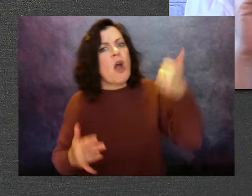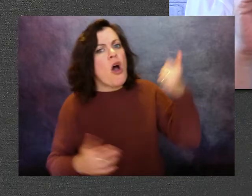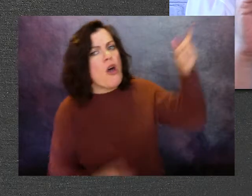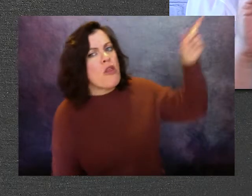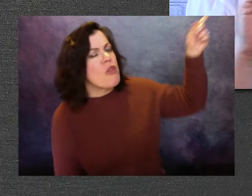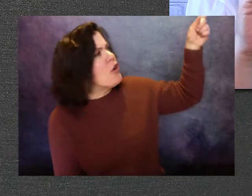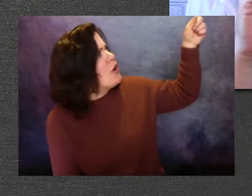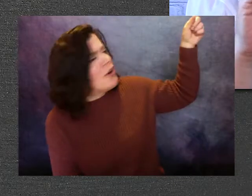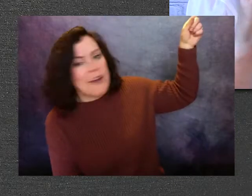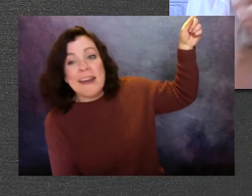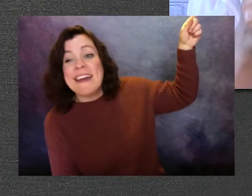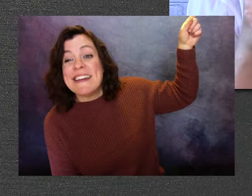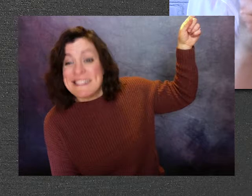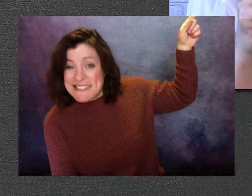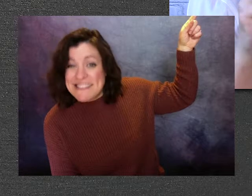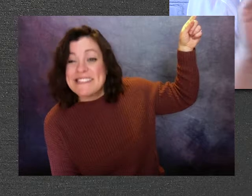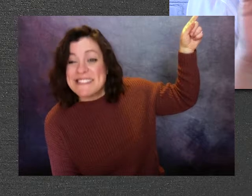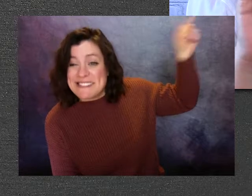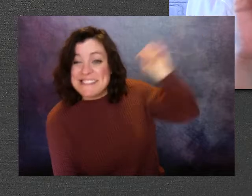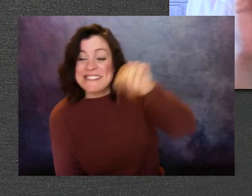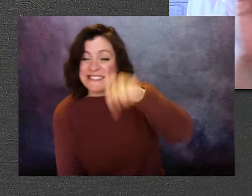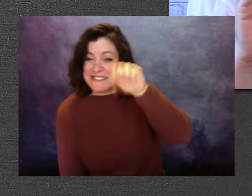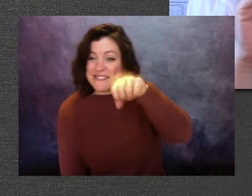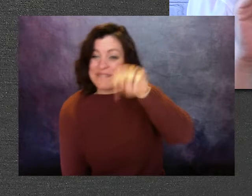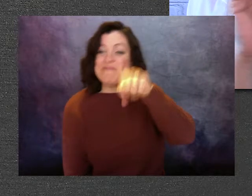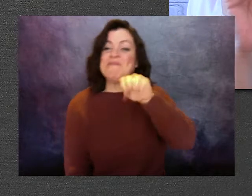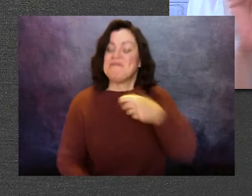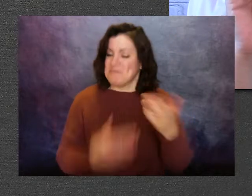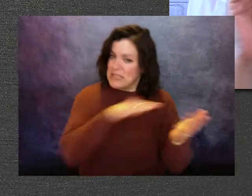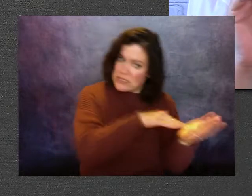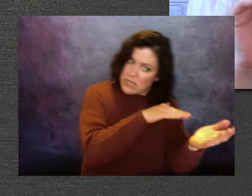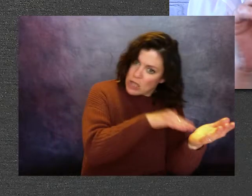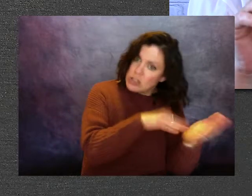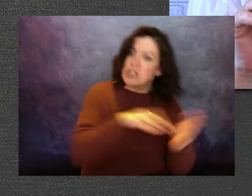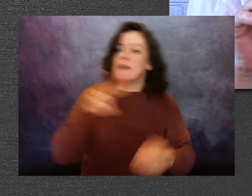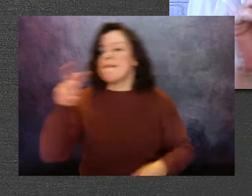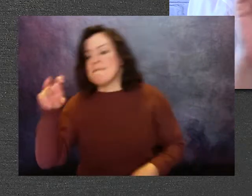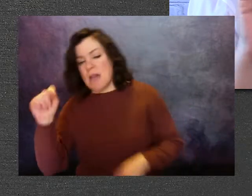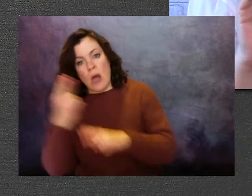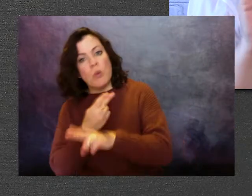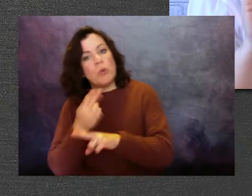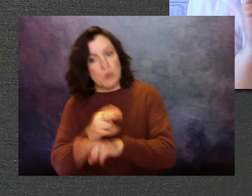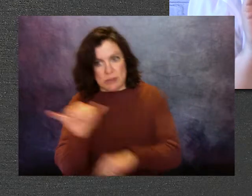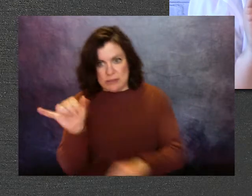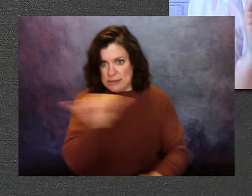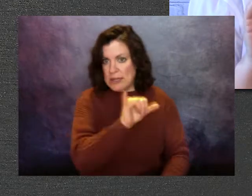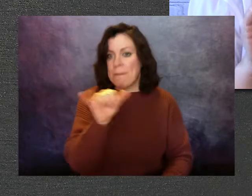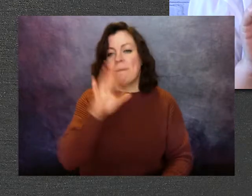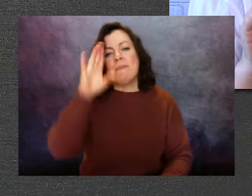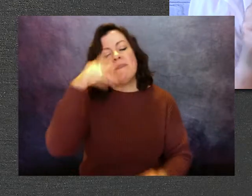Right, a veterinarian, just like other doctors, uses a thermometer. Do you know what a thermometer is for?